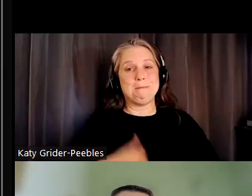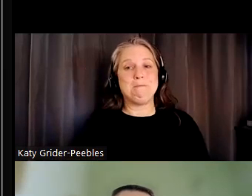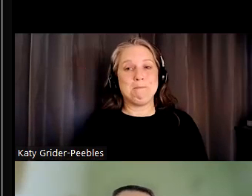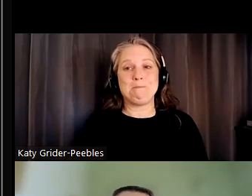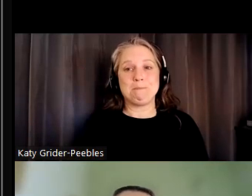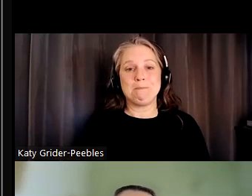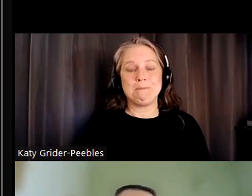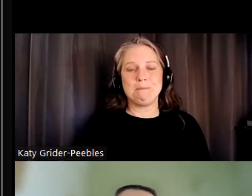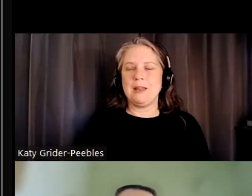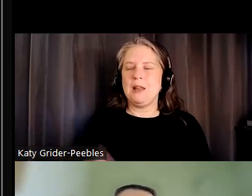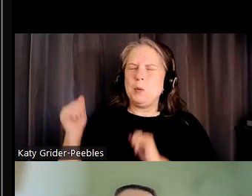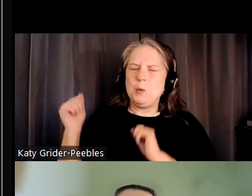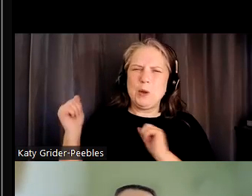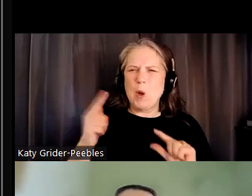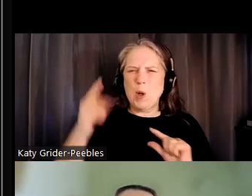We all know somebody else who is like us.